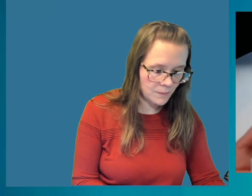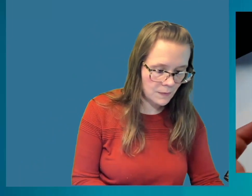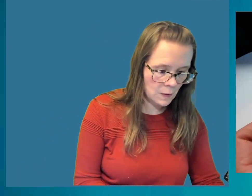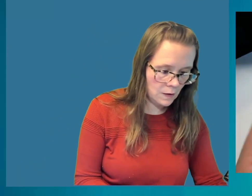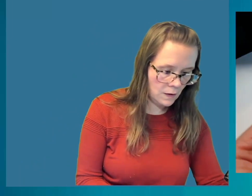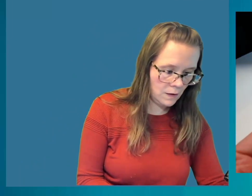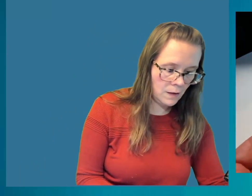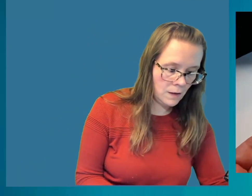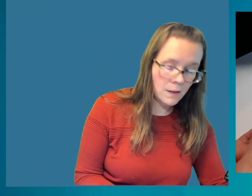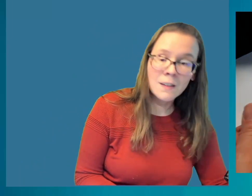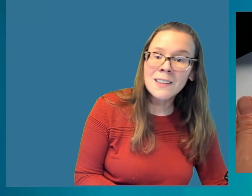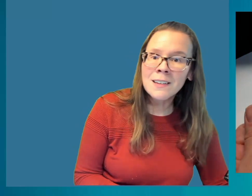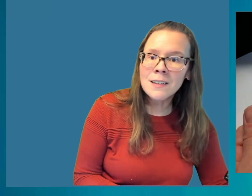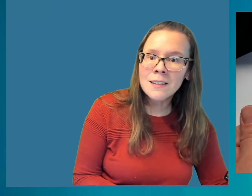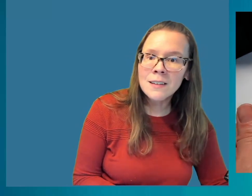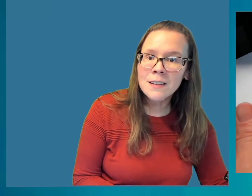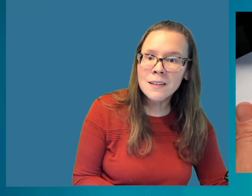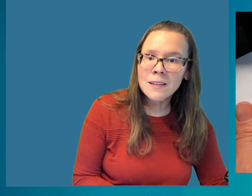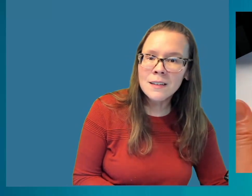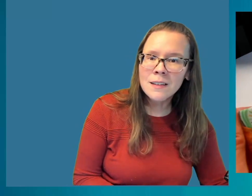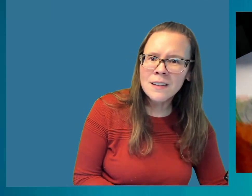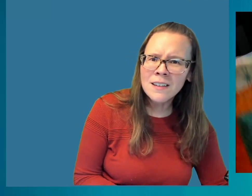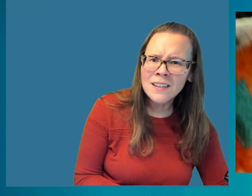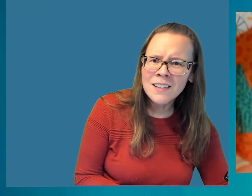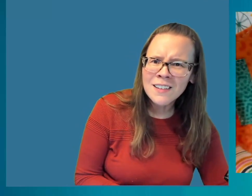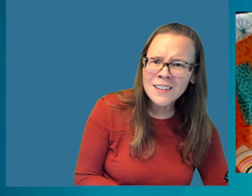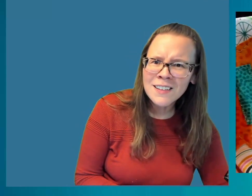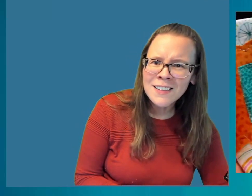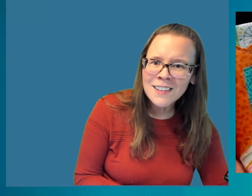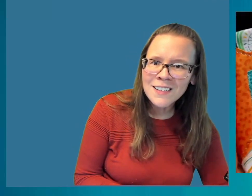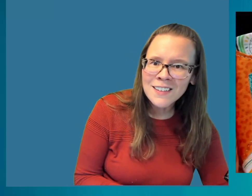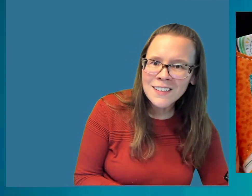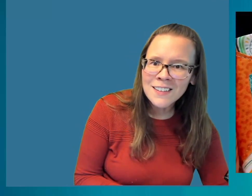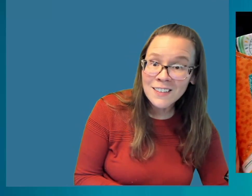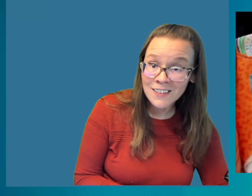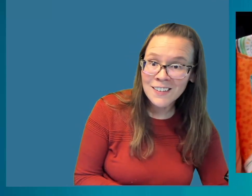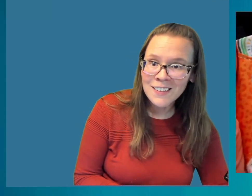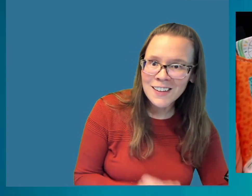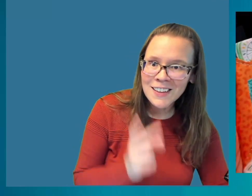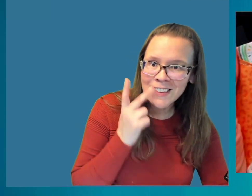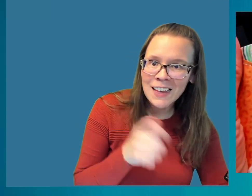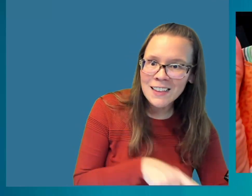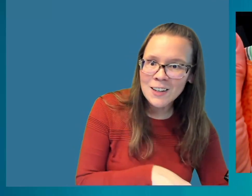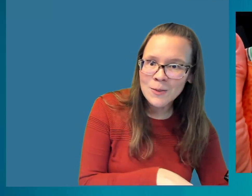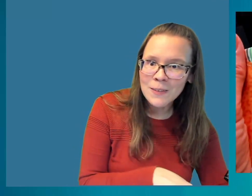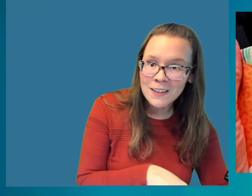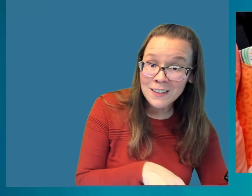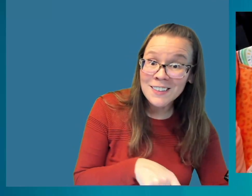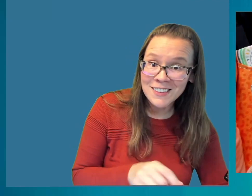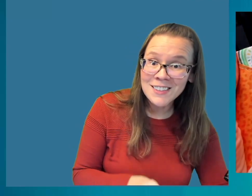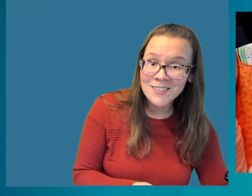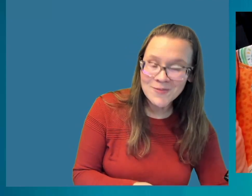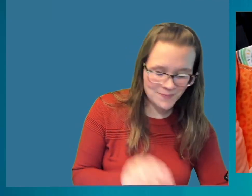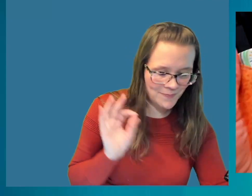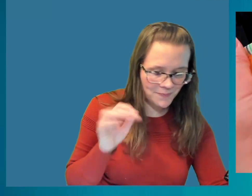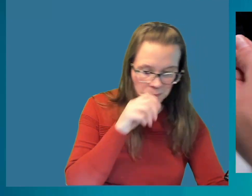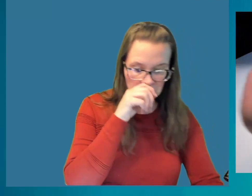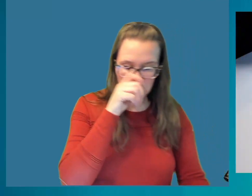just simple straight stitch stitching down the edges. And once you turn over the top edge,